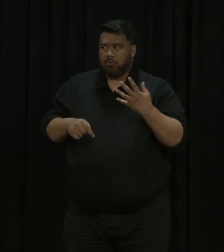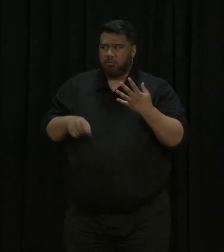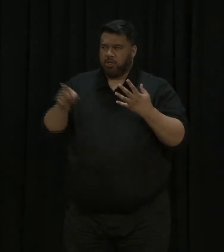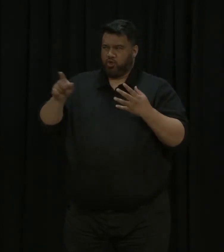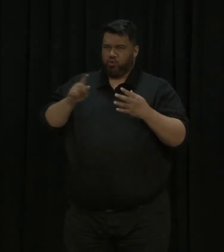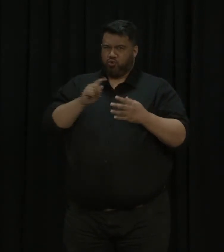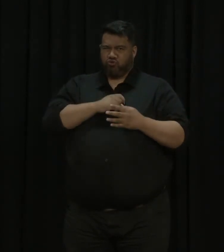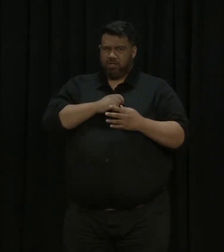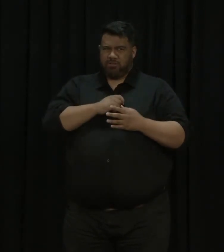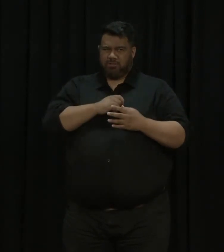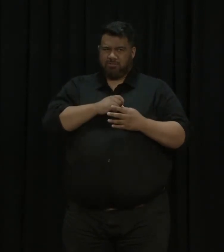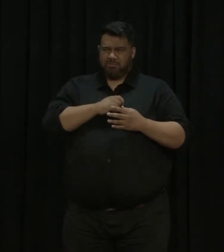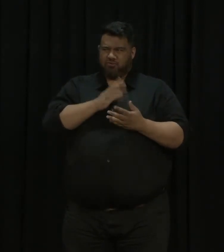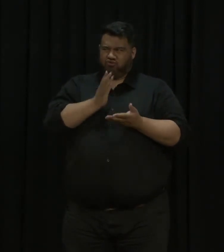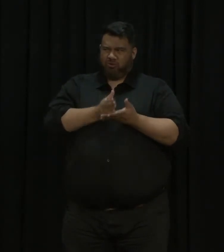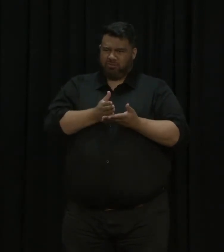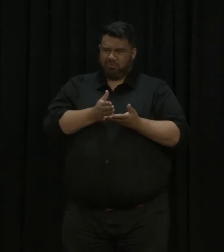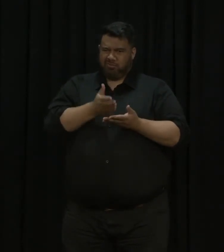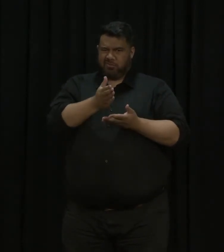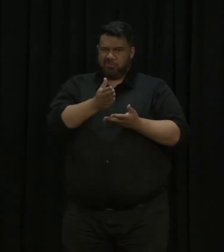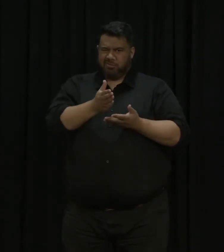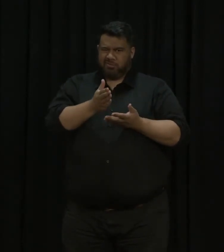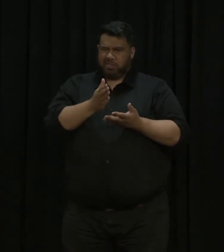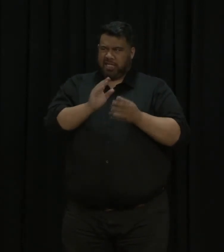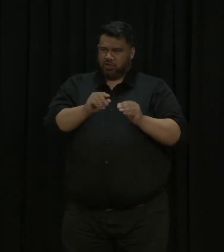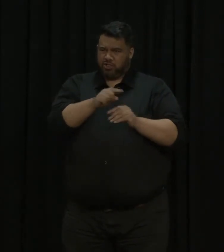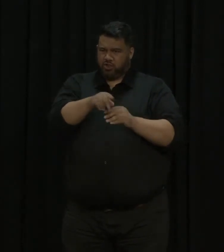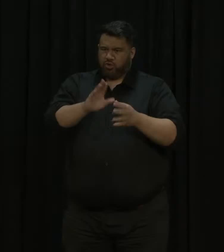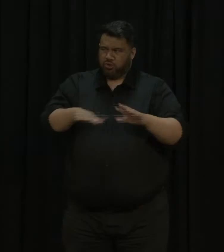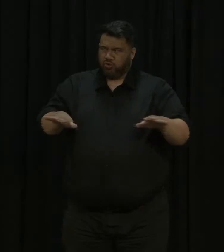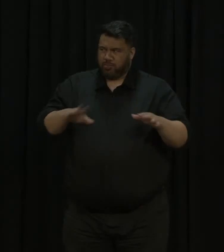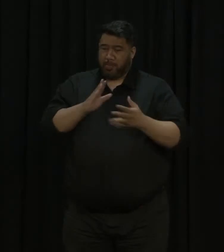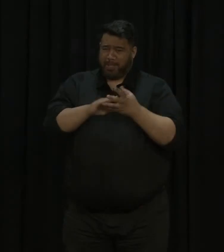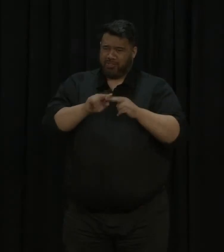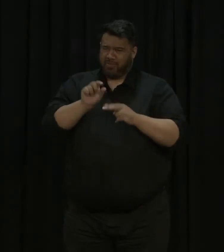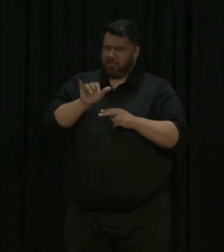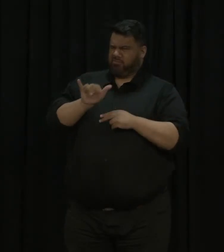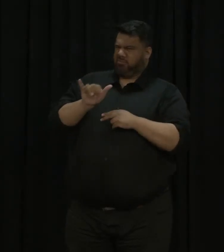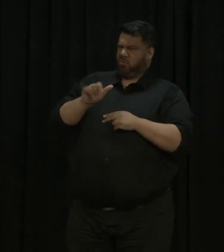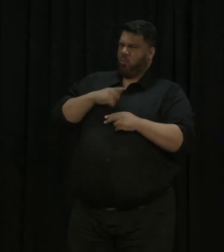chiropractors, midwives. Your trusting your children to these people and their